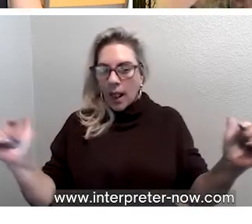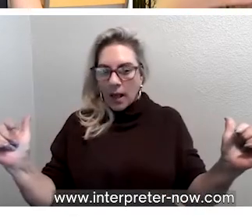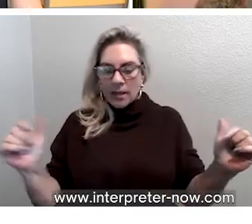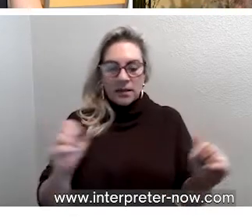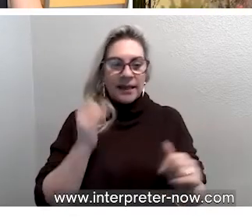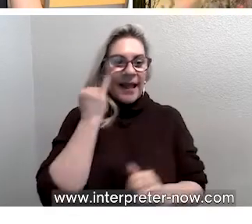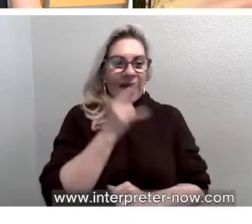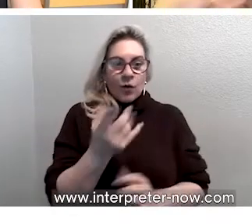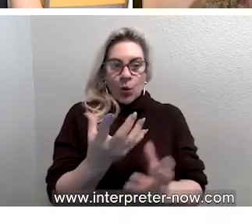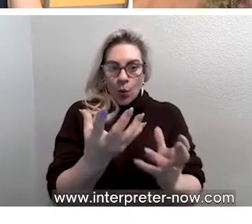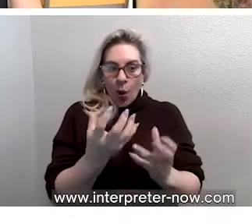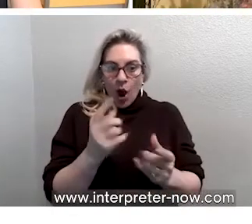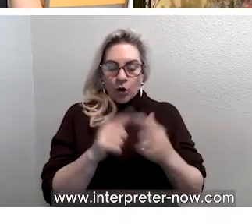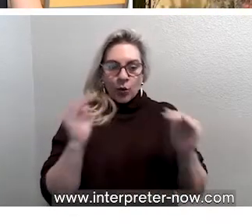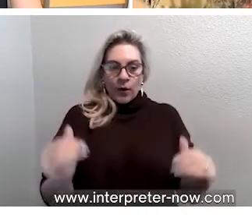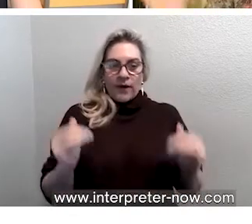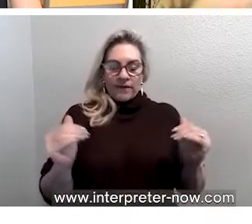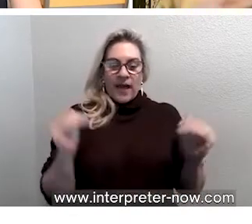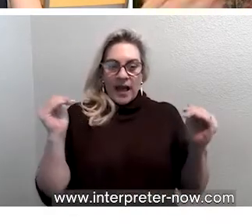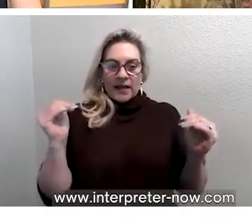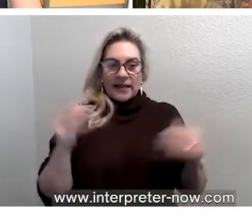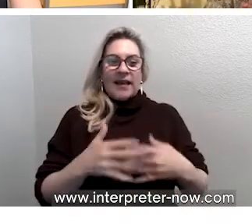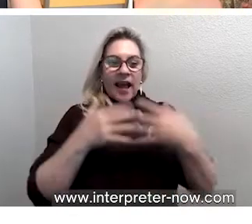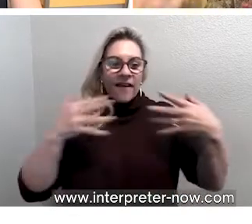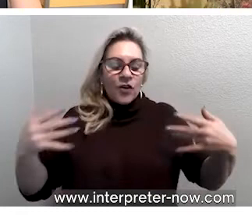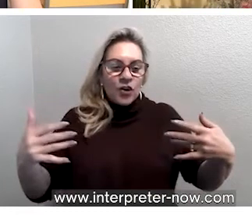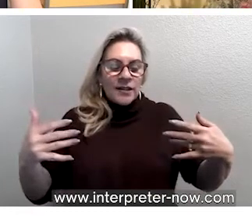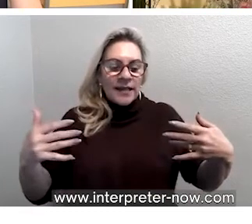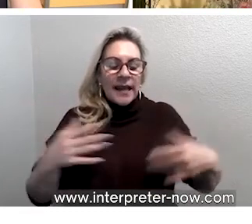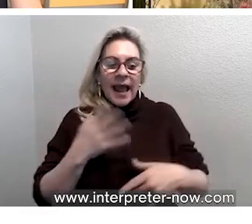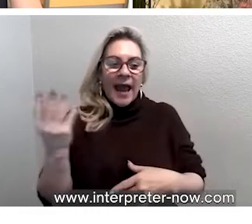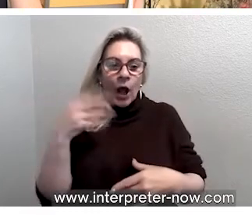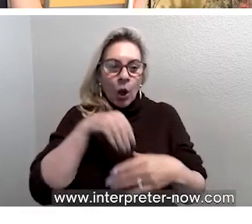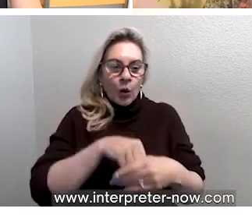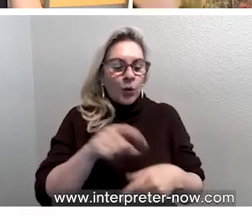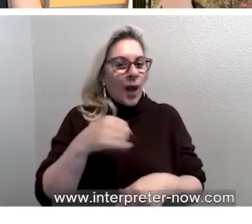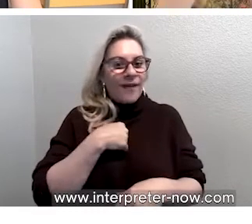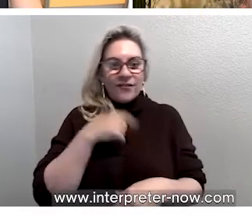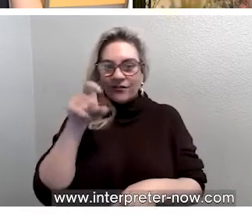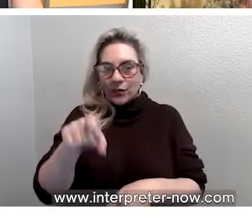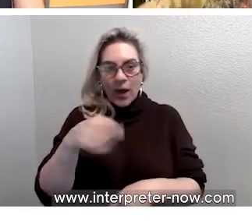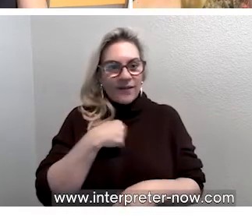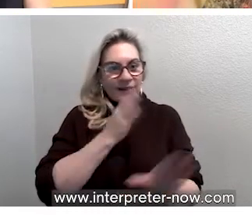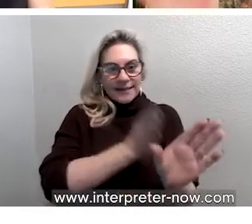If you want to advance diversity, equity, and inclusion, you have to have this sense of psychological safety genuinely. Right?